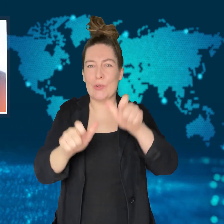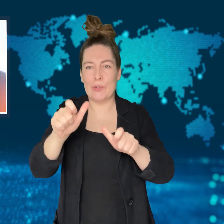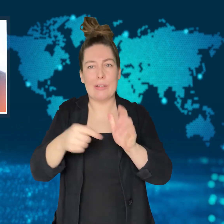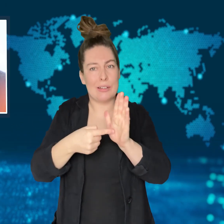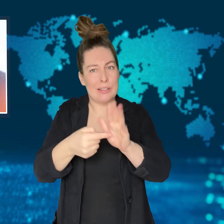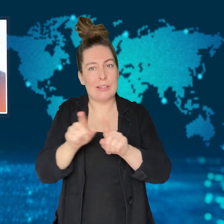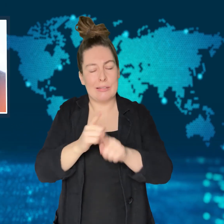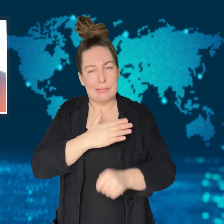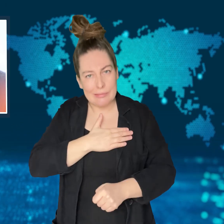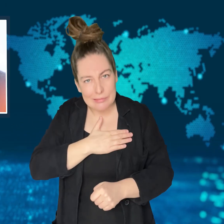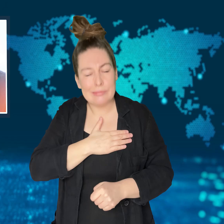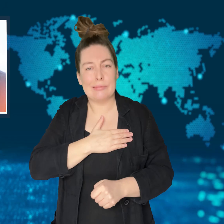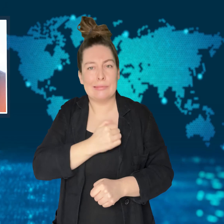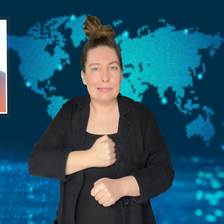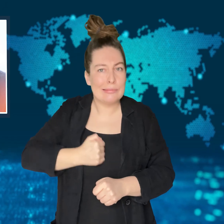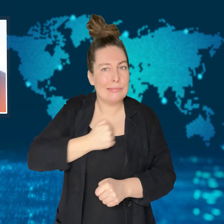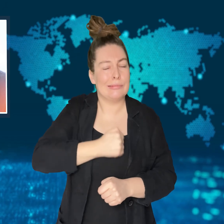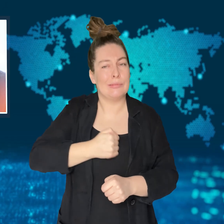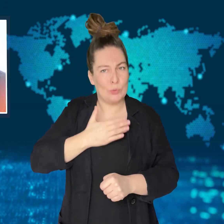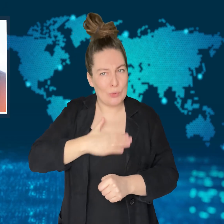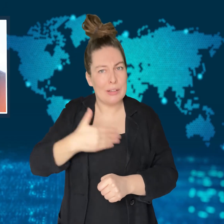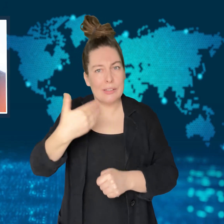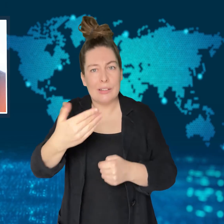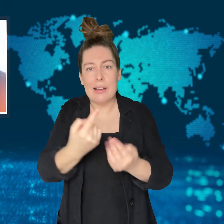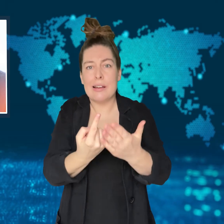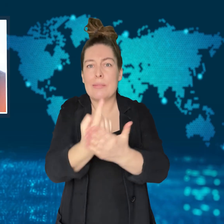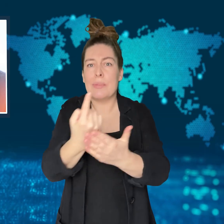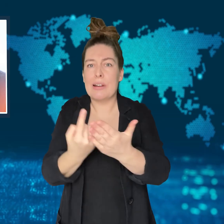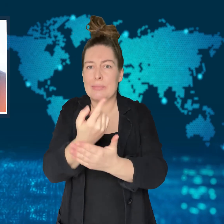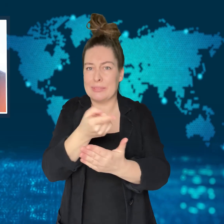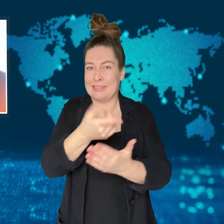and concern for those who had been affected by the accident.